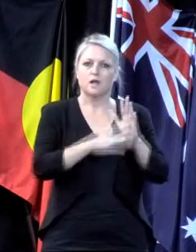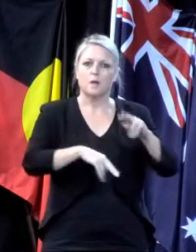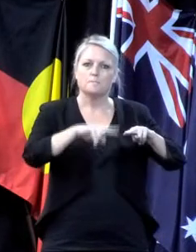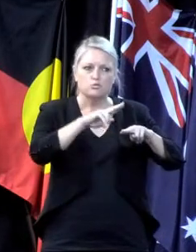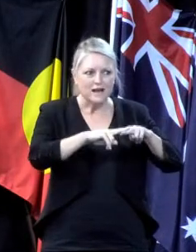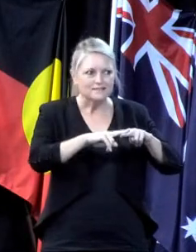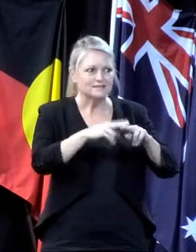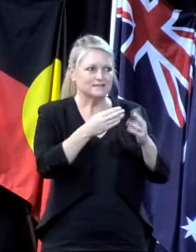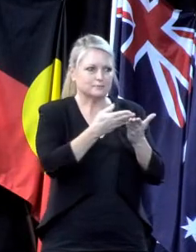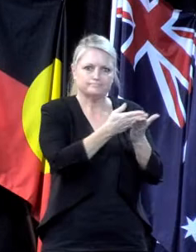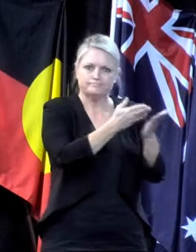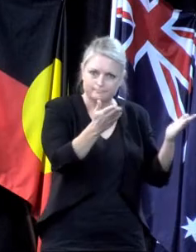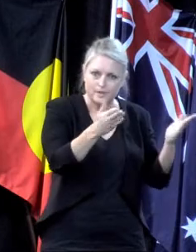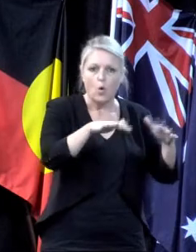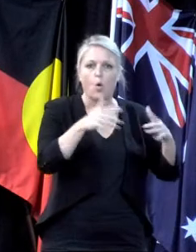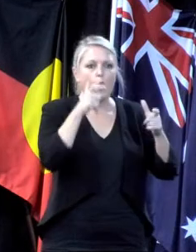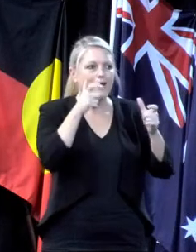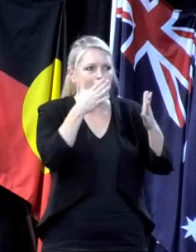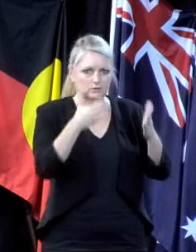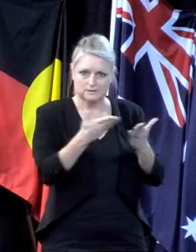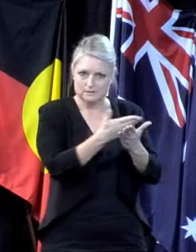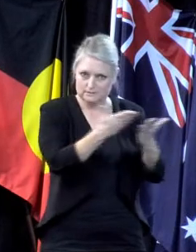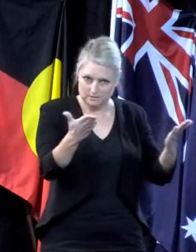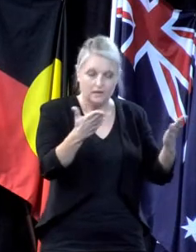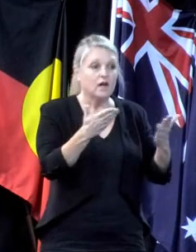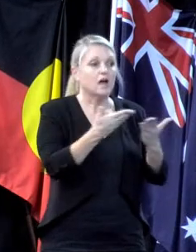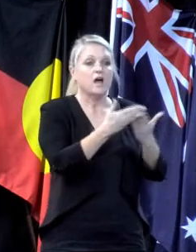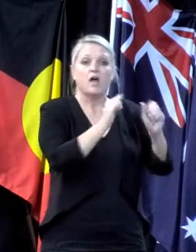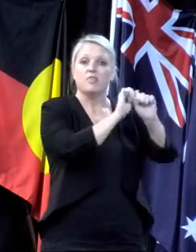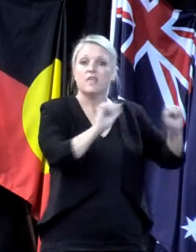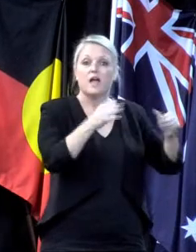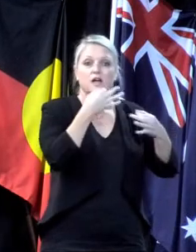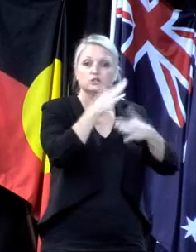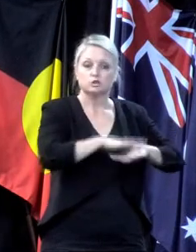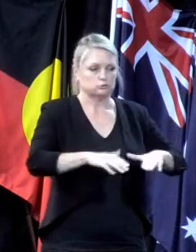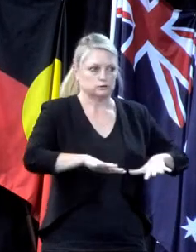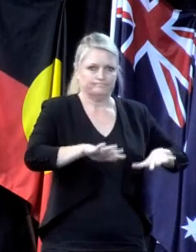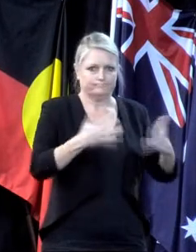of students without a disability for the process of inclusion of students with a disability.